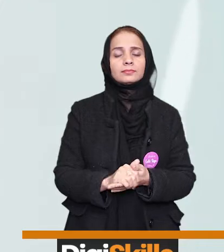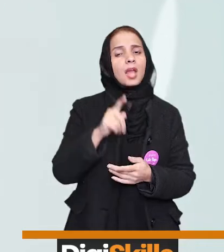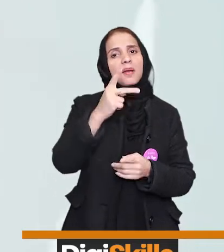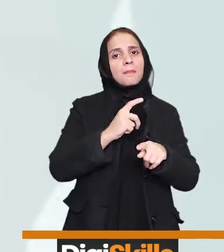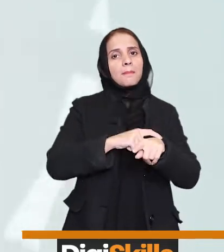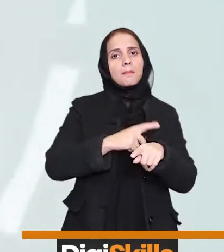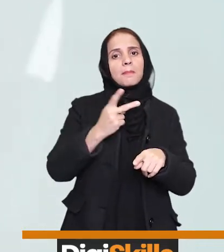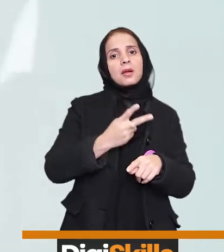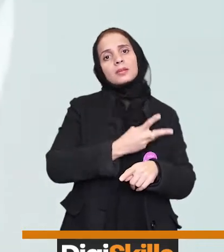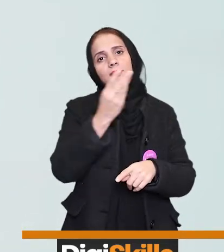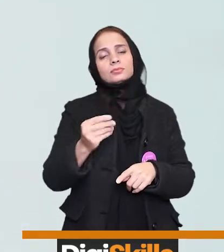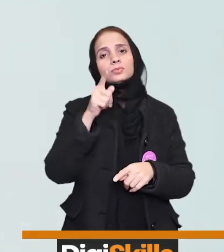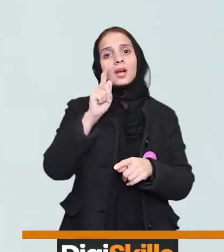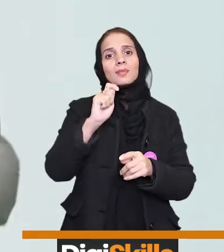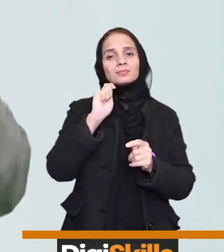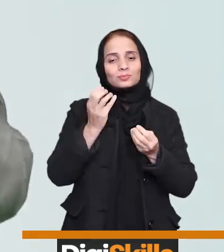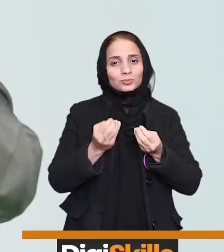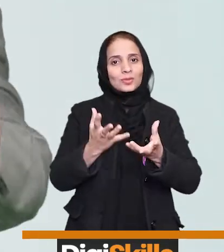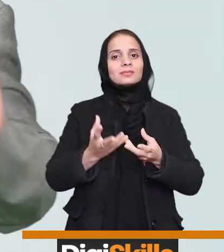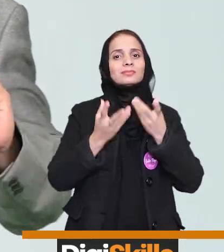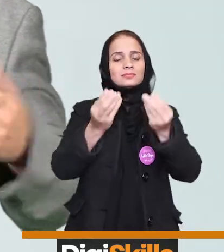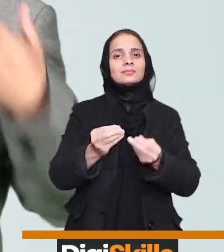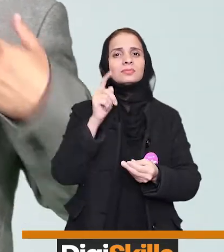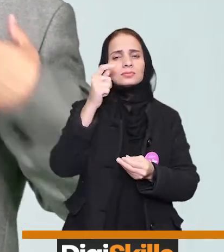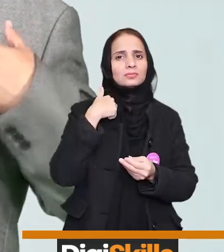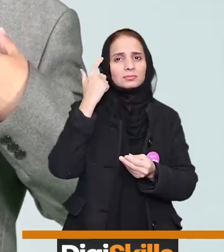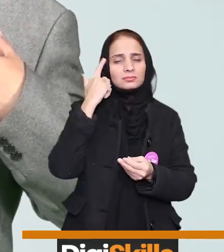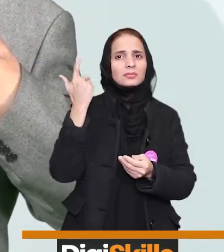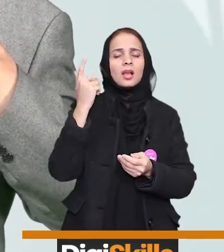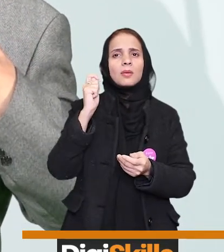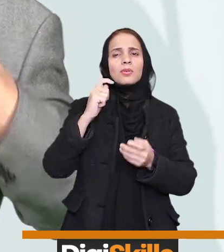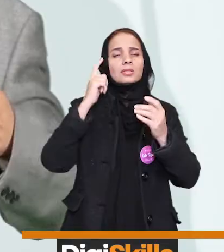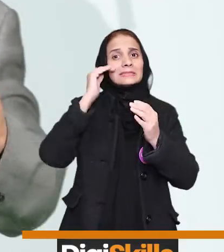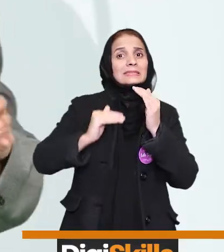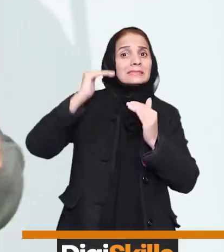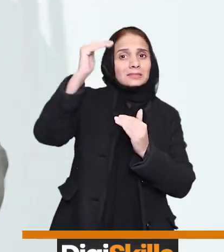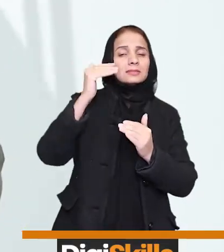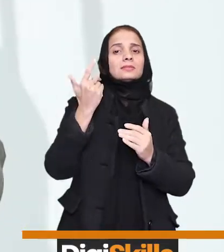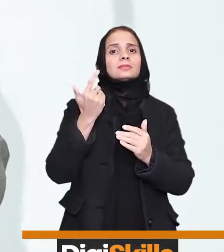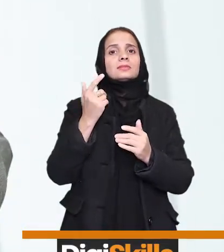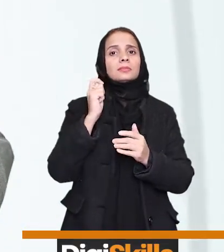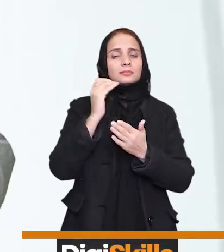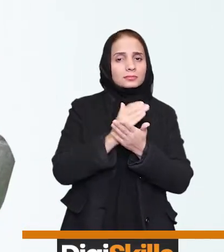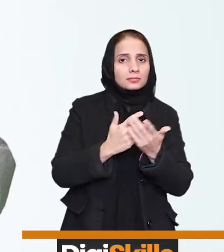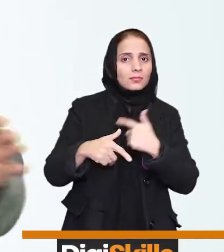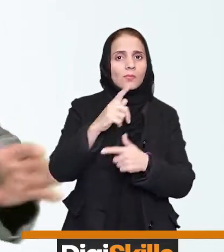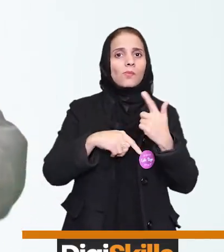But at the same time when a project is posted. And you know that I am the right guy for that job and I am going to do the clean sweep here